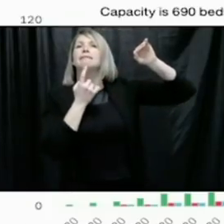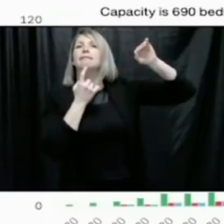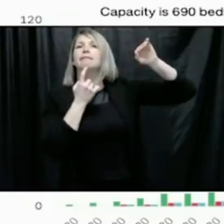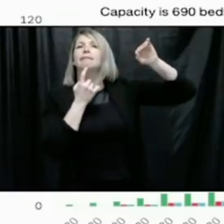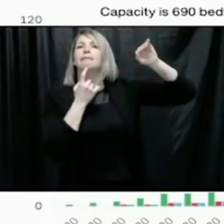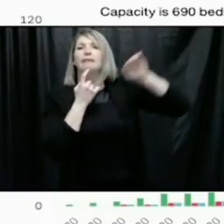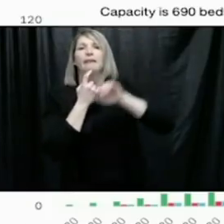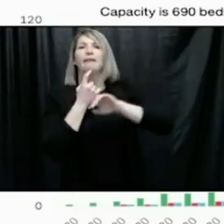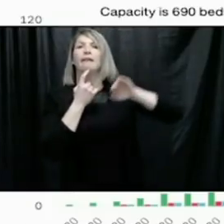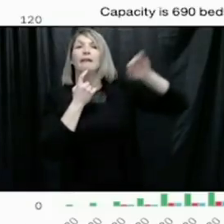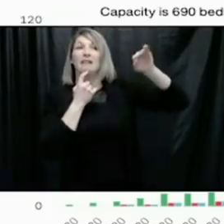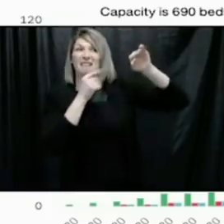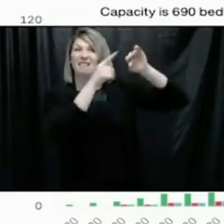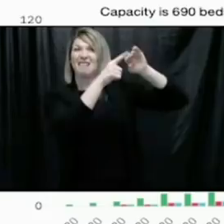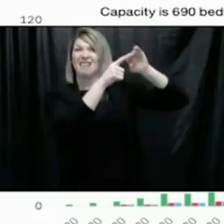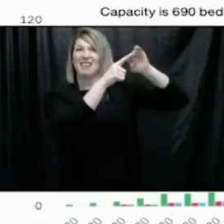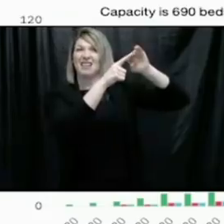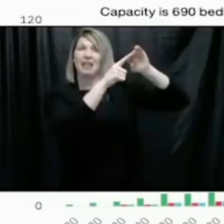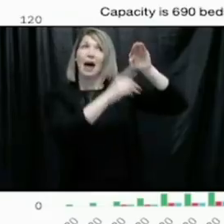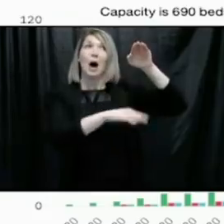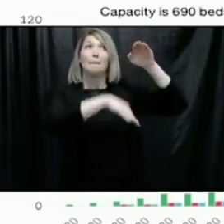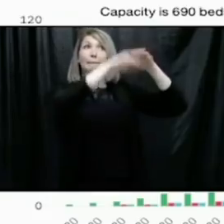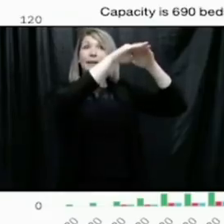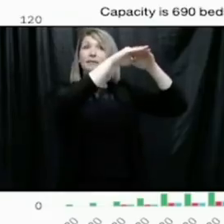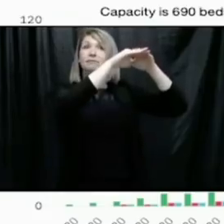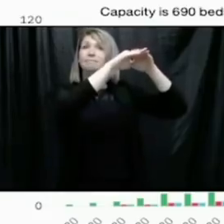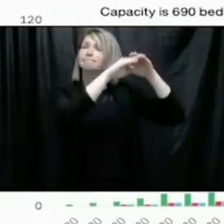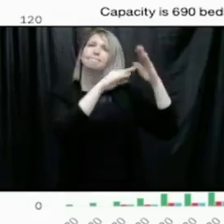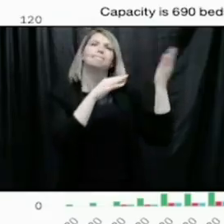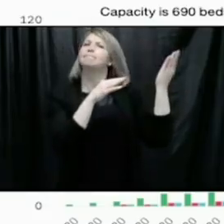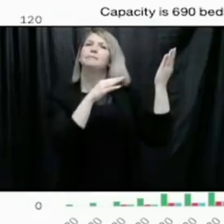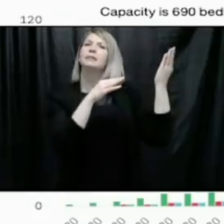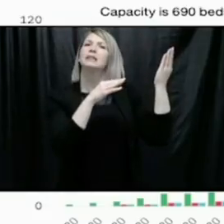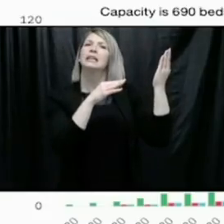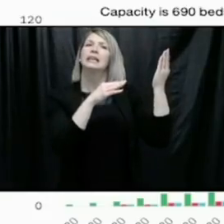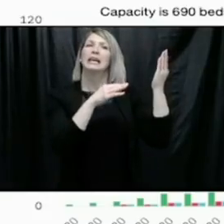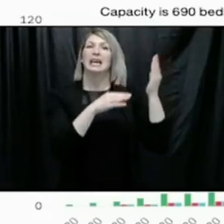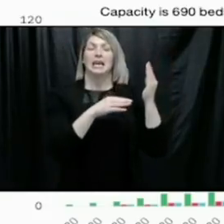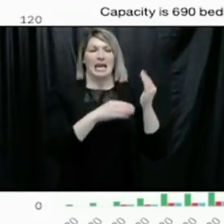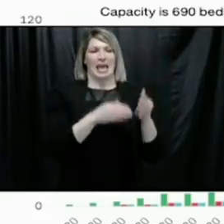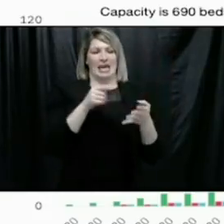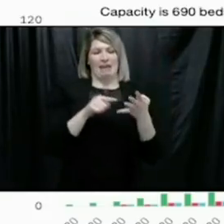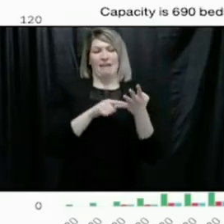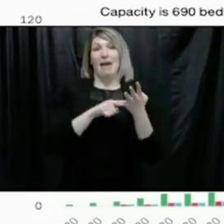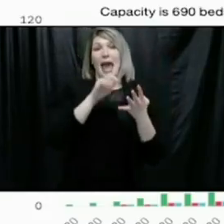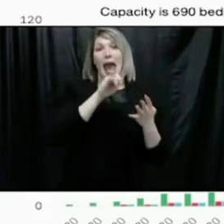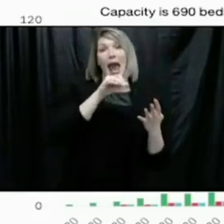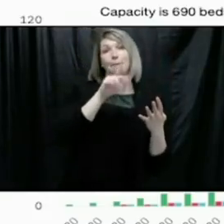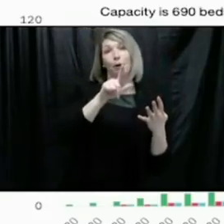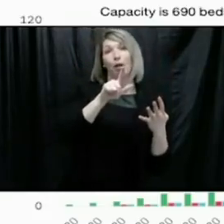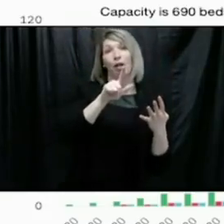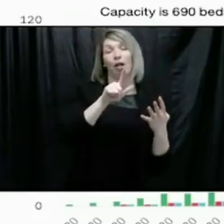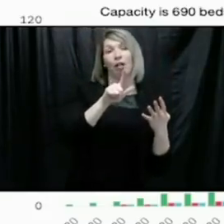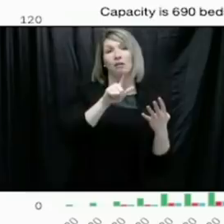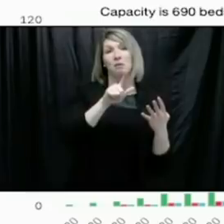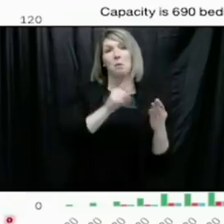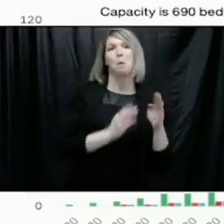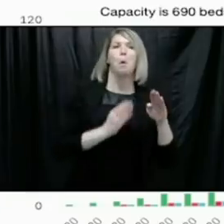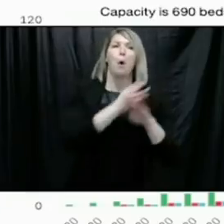SLOW EXPONENTIAL INCREASE AND THIS IS BY NO MEANS A PEAK BUT AT THE END OF APRIL, WE WILL